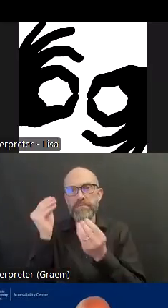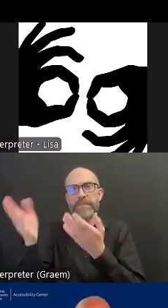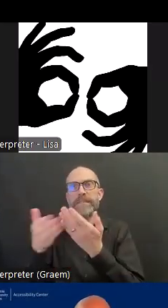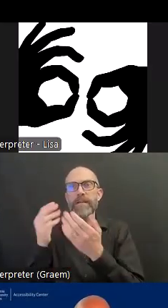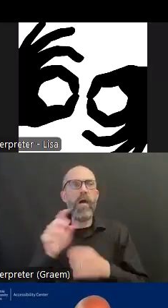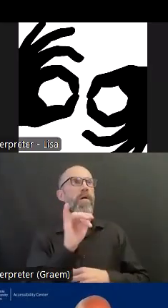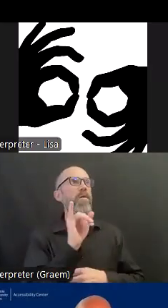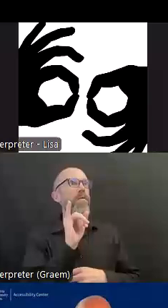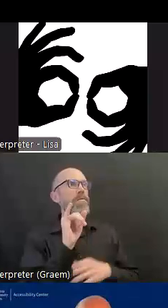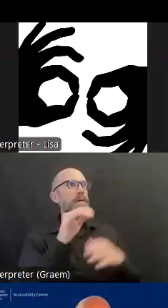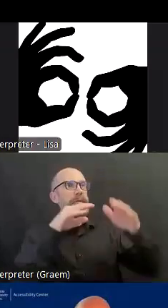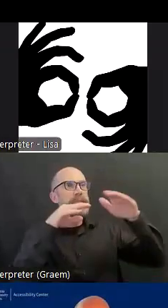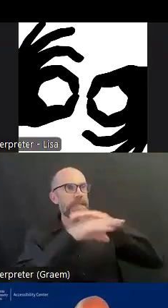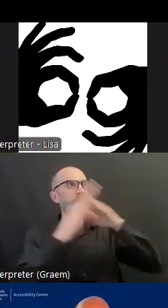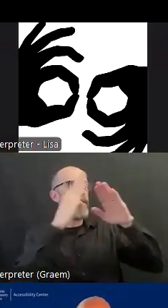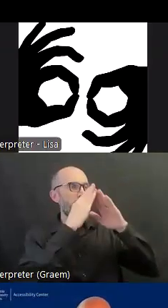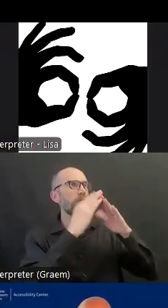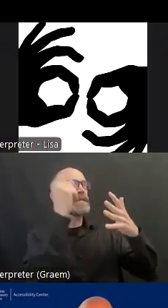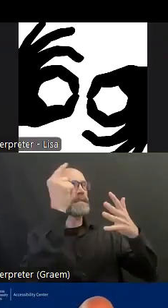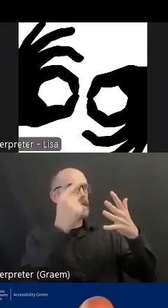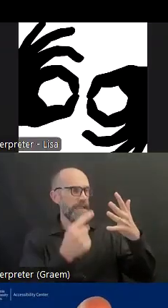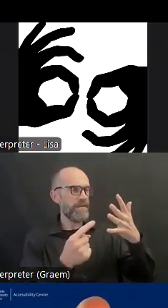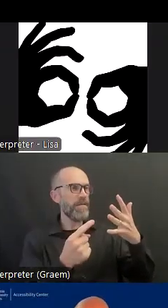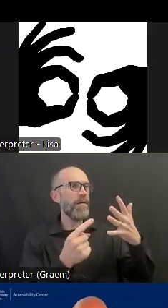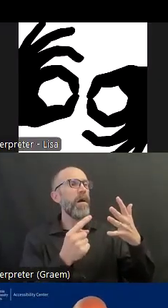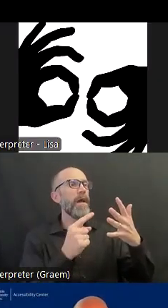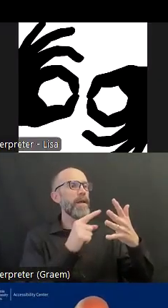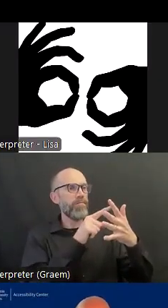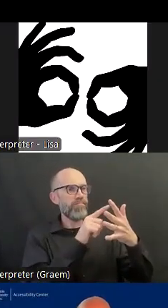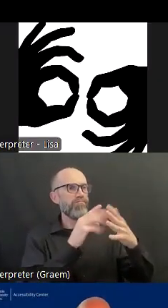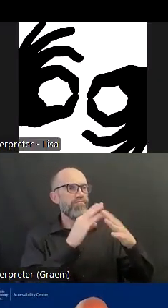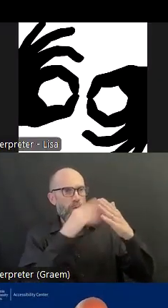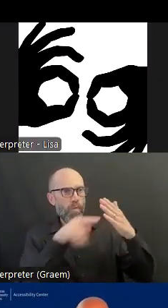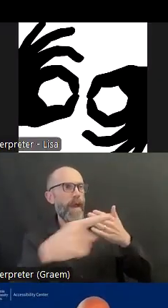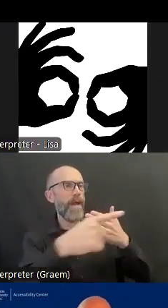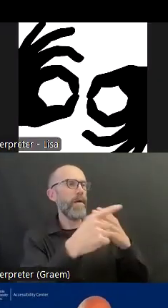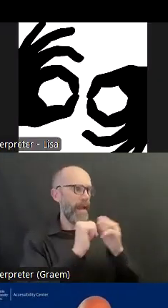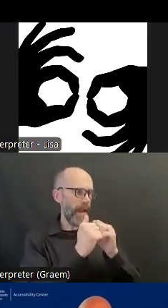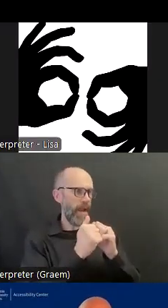accessibility barriers. Here's any known workarounds. Here's any known alternative means of access.